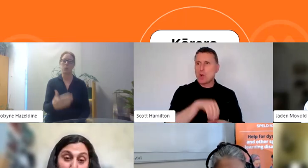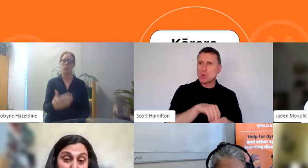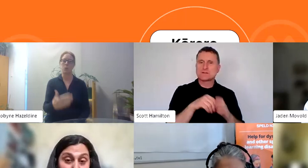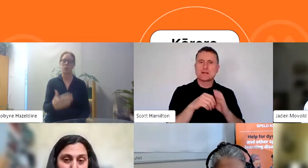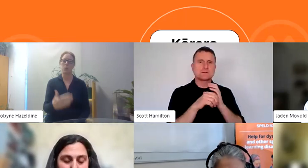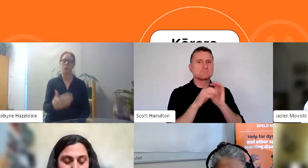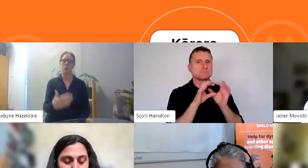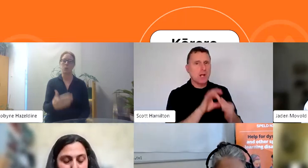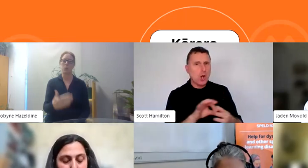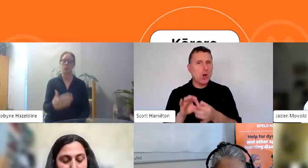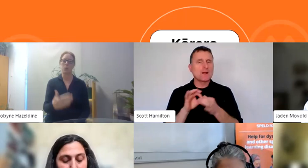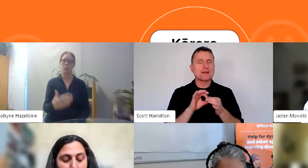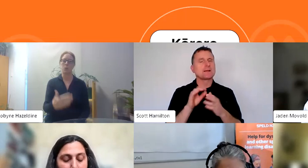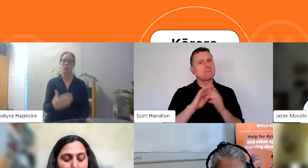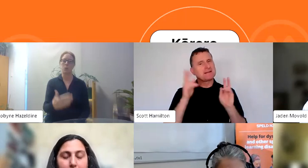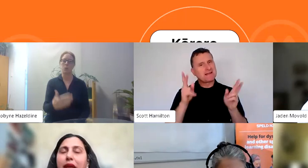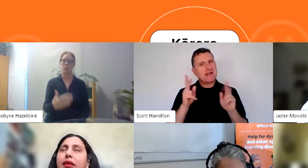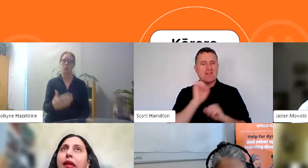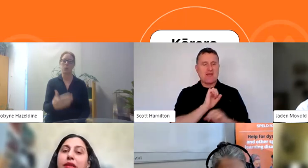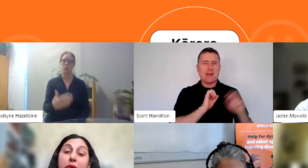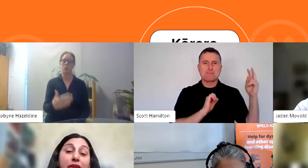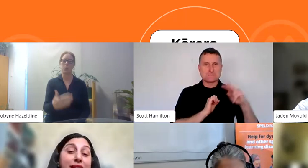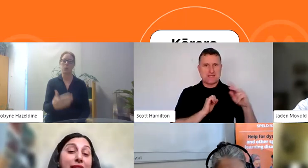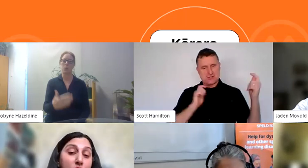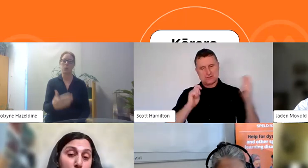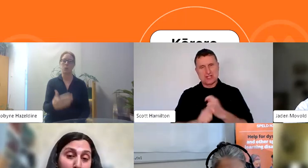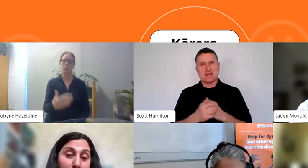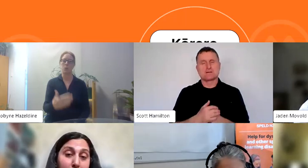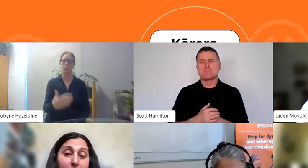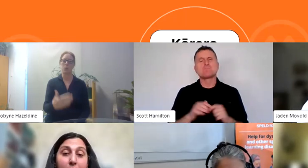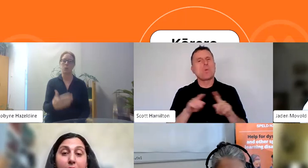shifting the perspective again. The other thing is preventing trauma